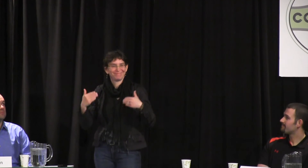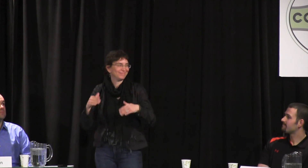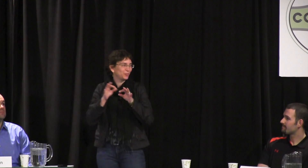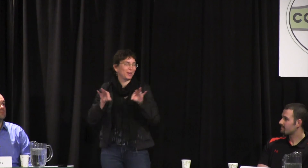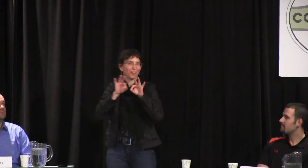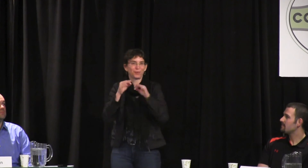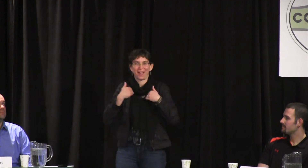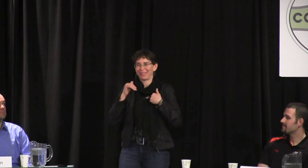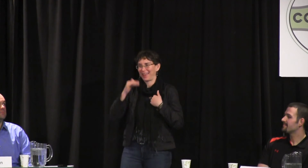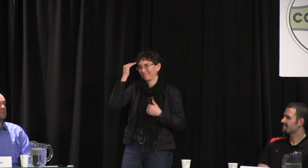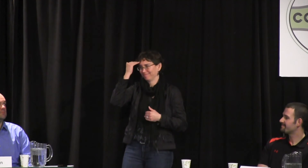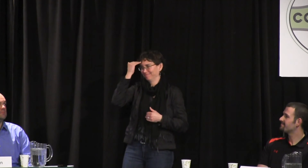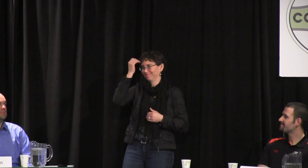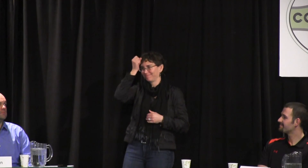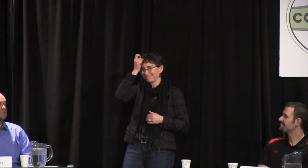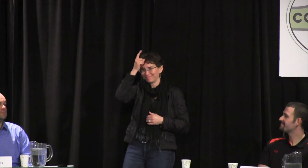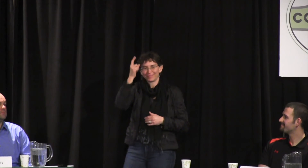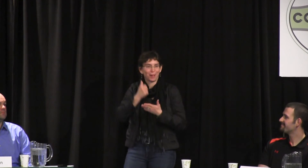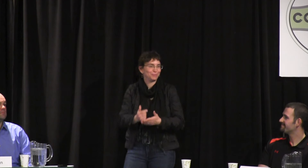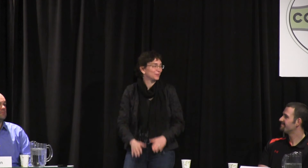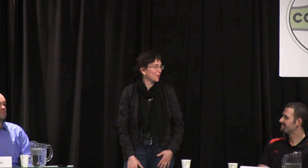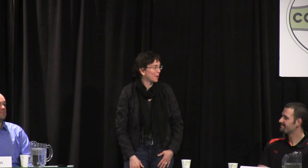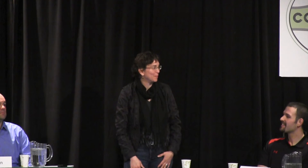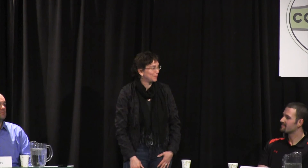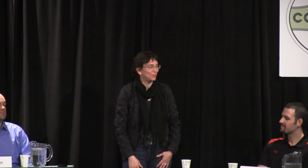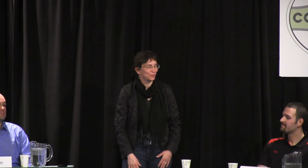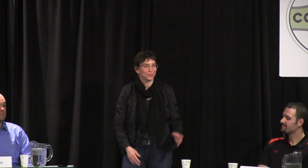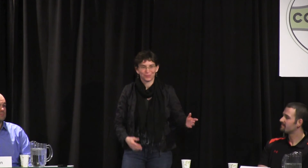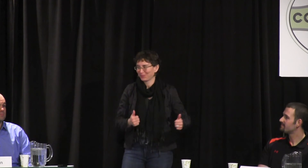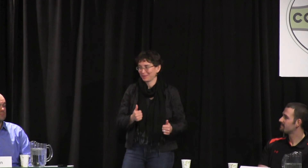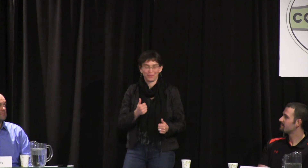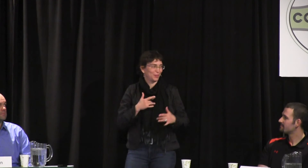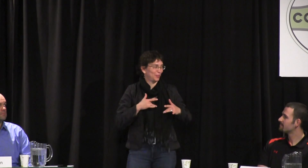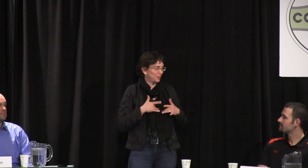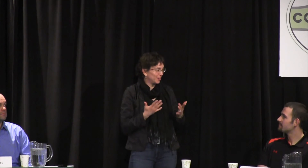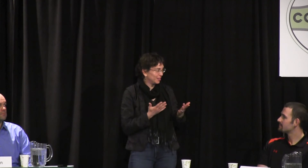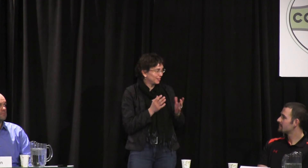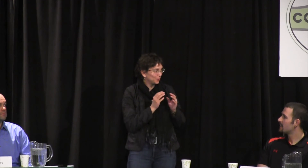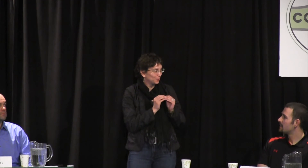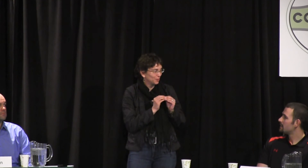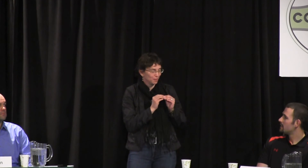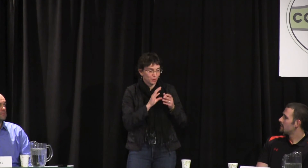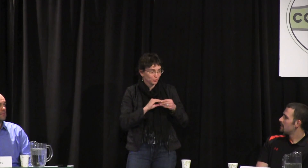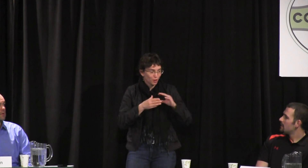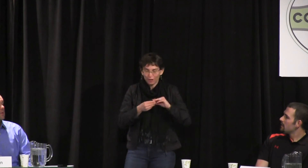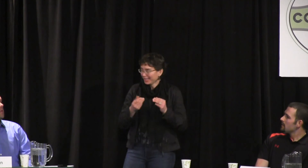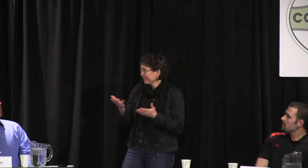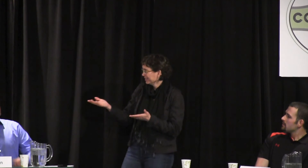“Yep, I know.” So it is so important to have that understanding, you're right.